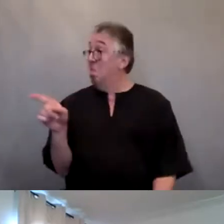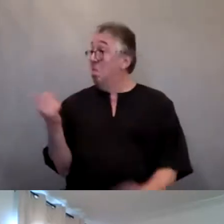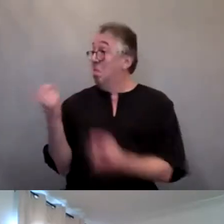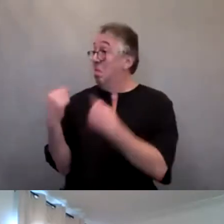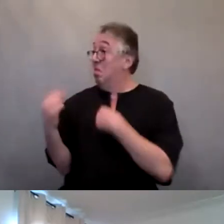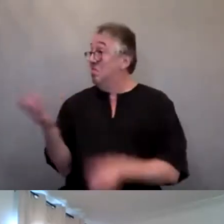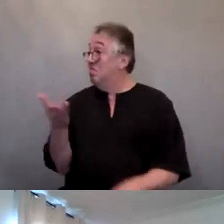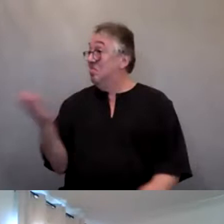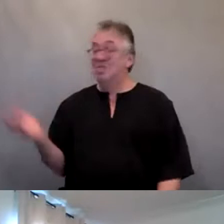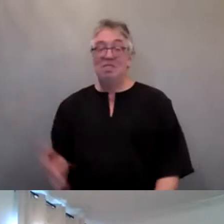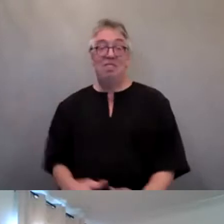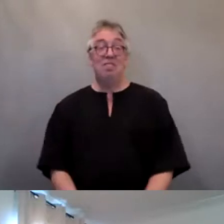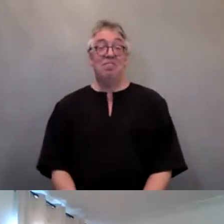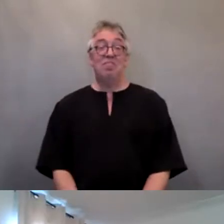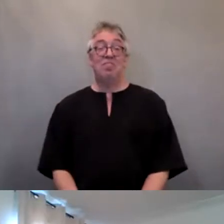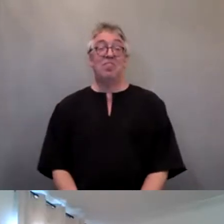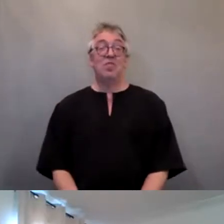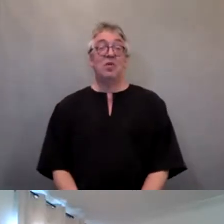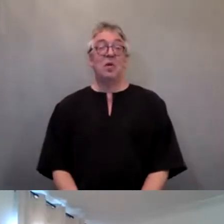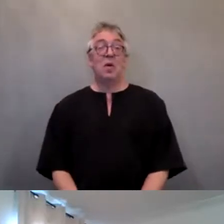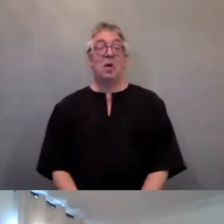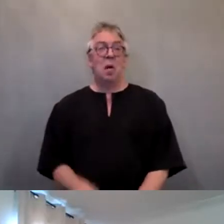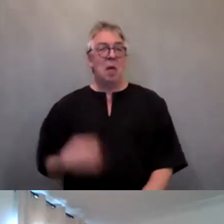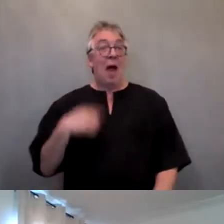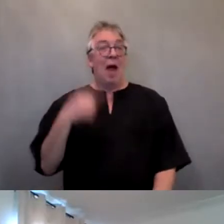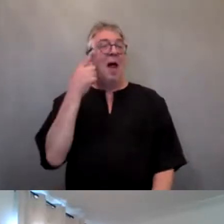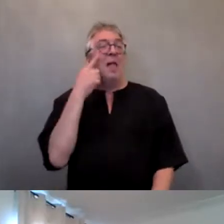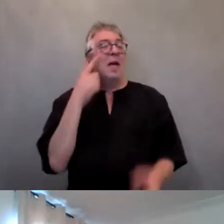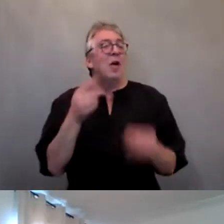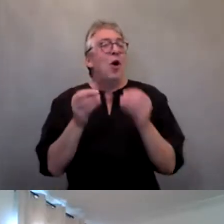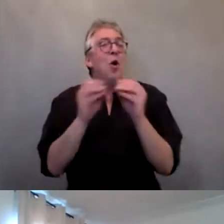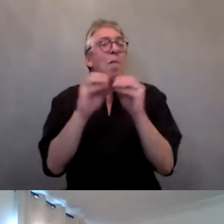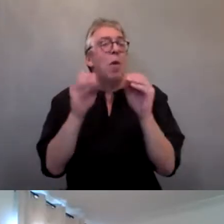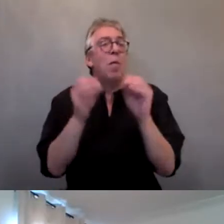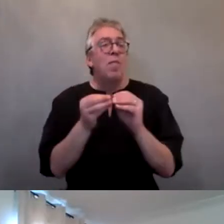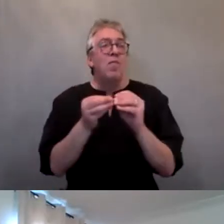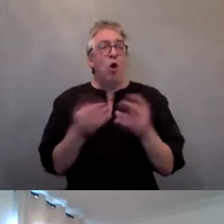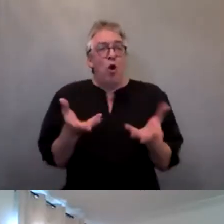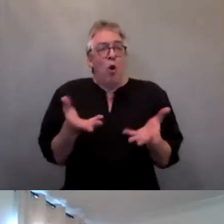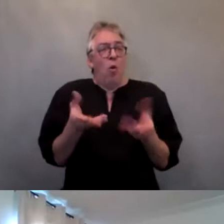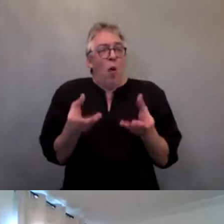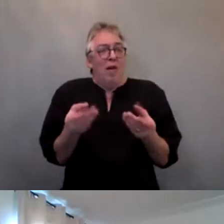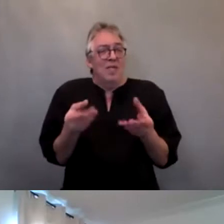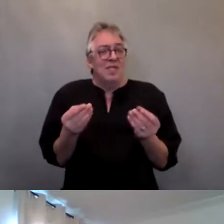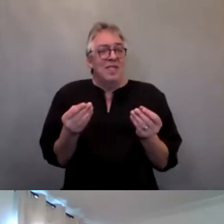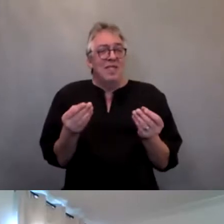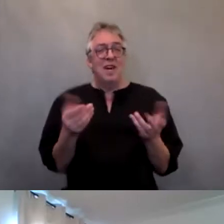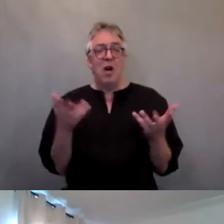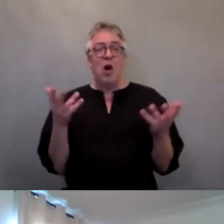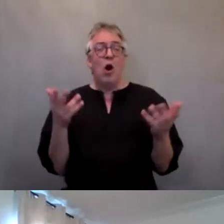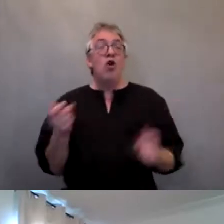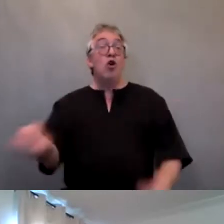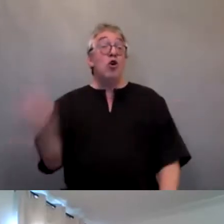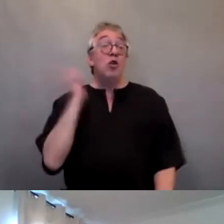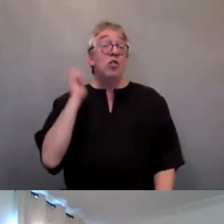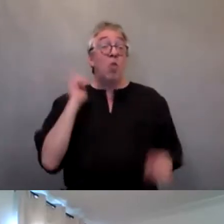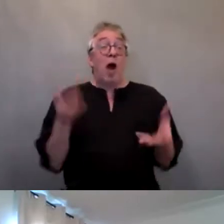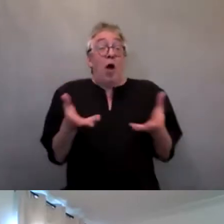implant? Anyone want to answer this question?